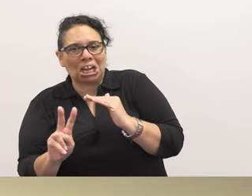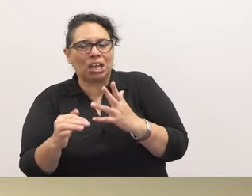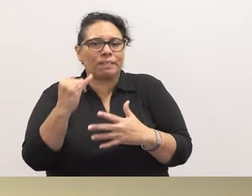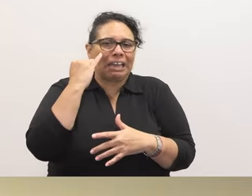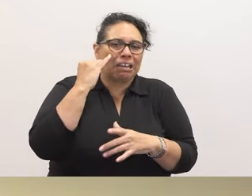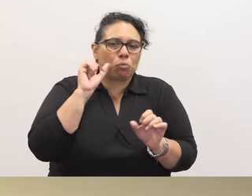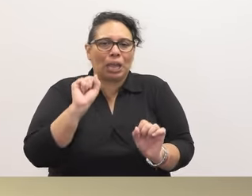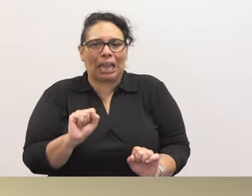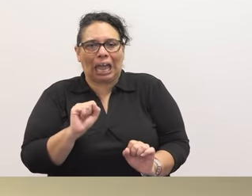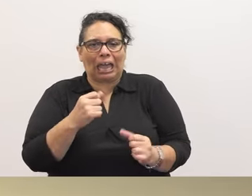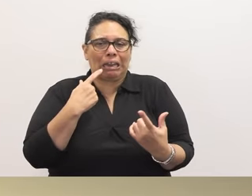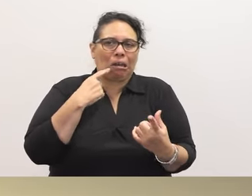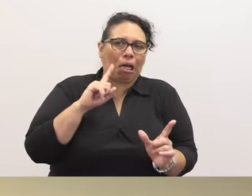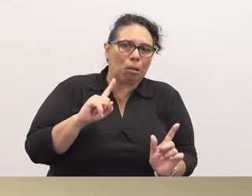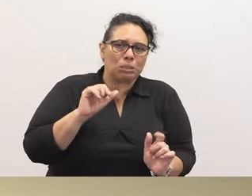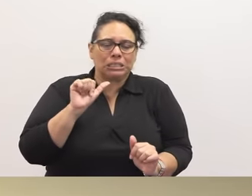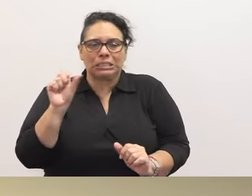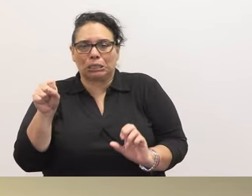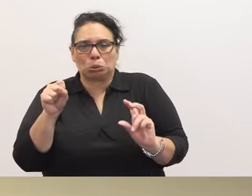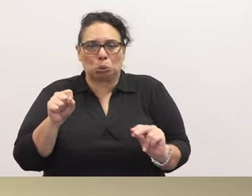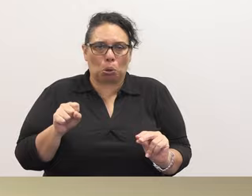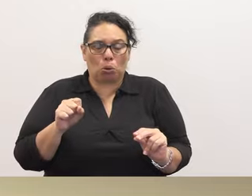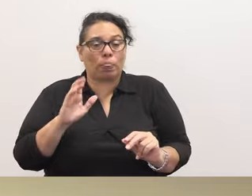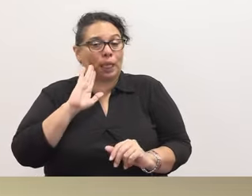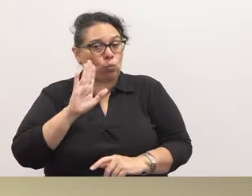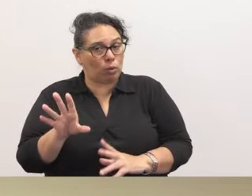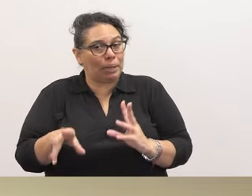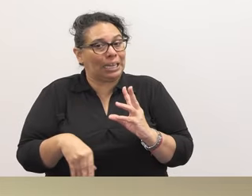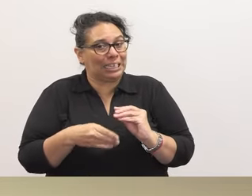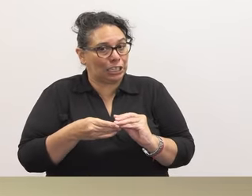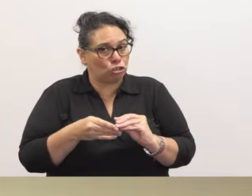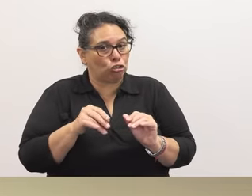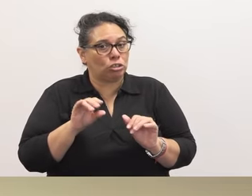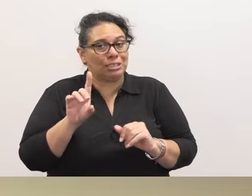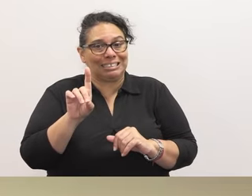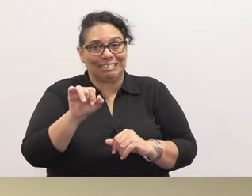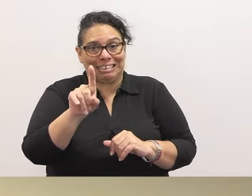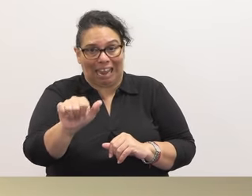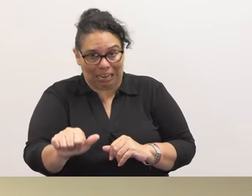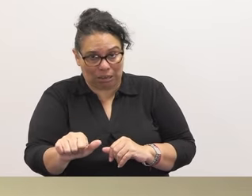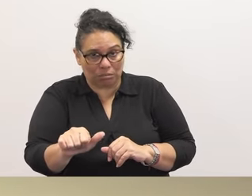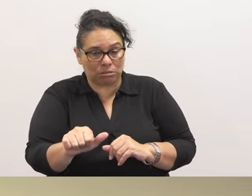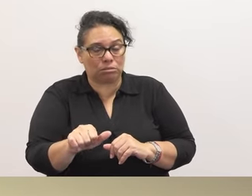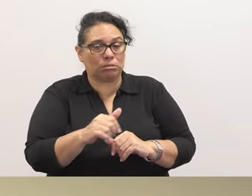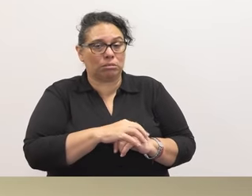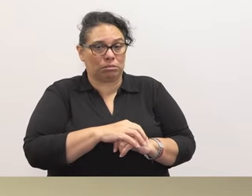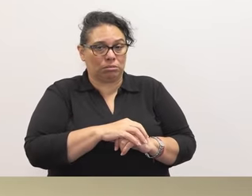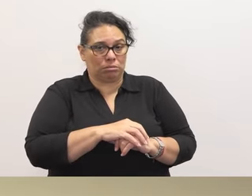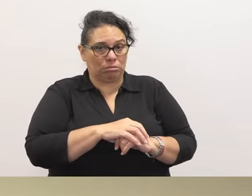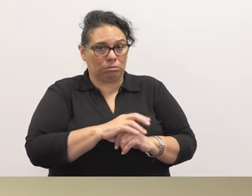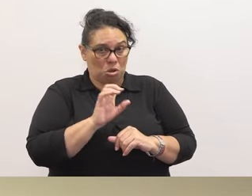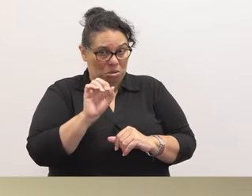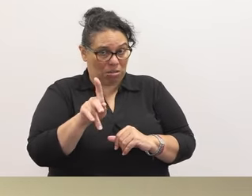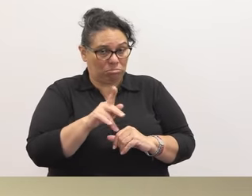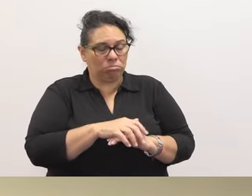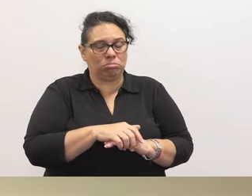And so there will be some additional metrics that she is choosing that just like you choose the goals, she chooses the interim goals.